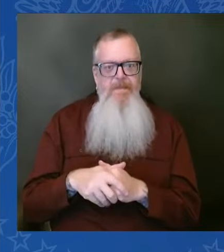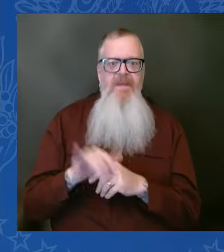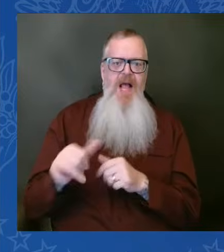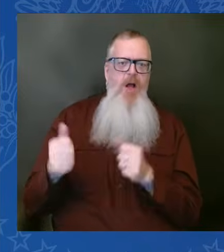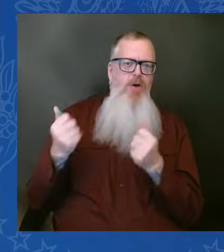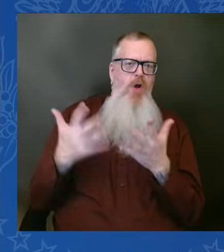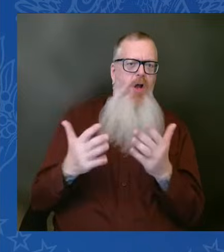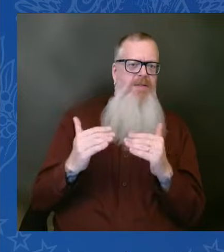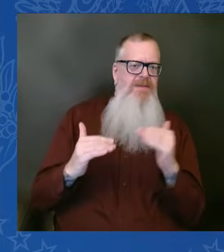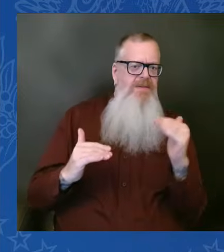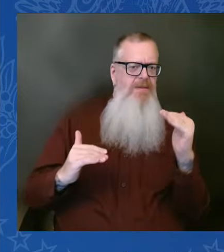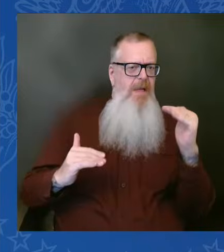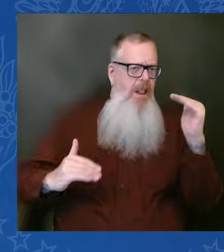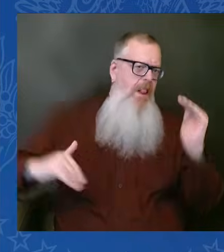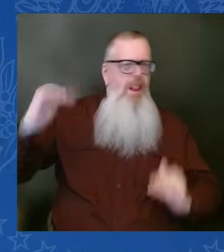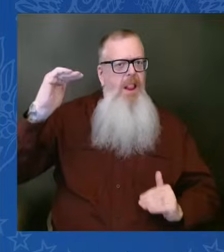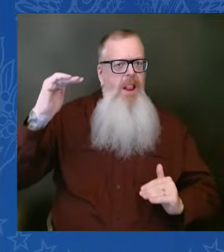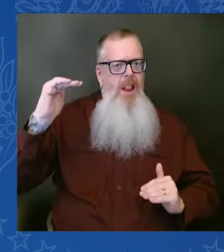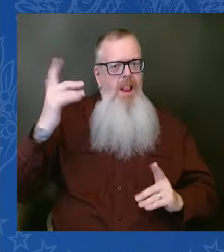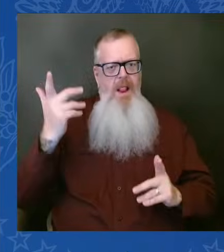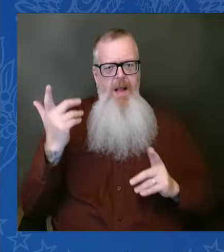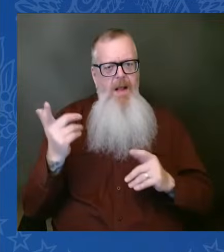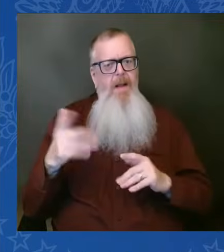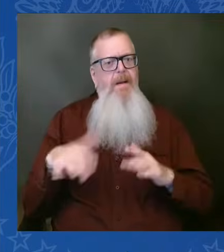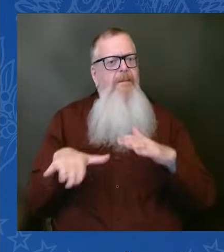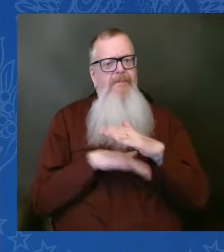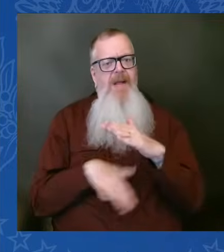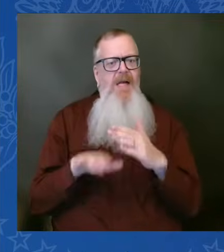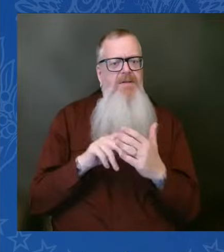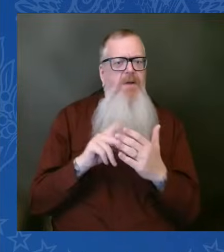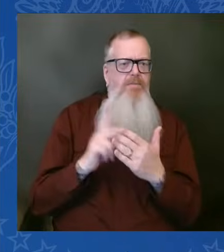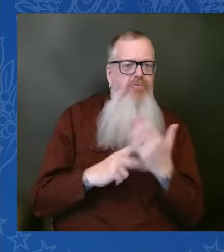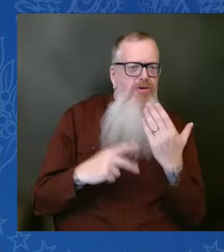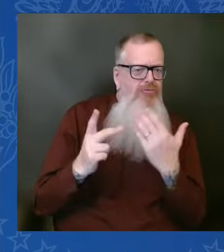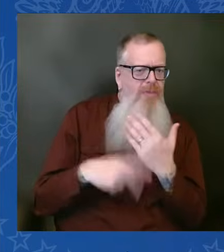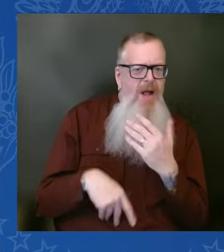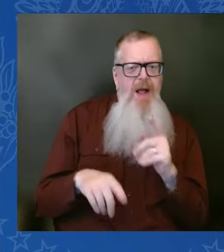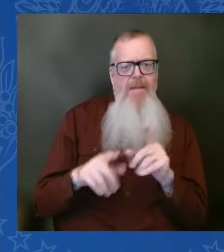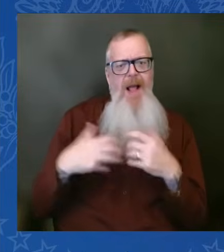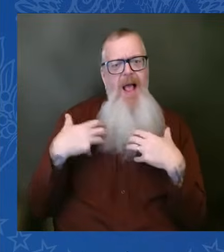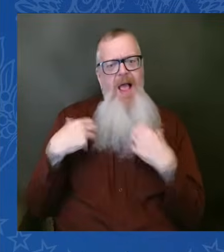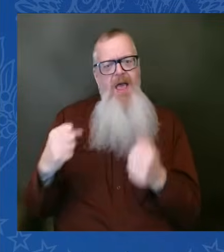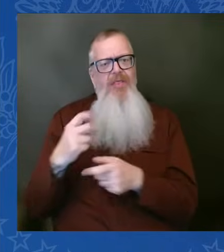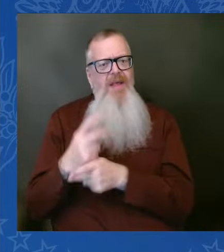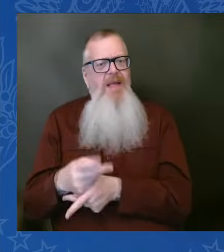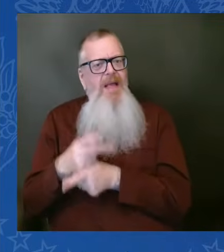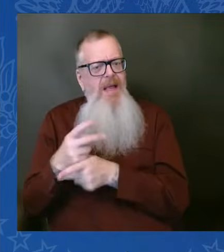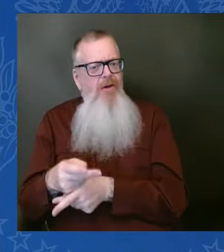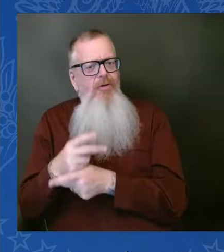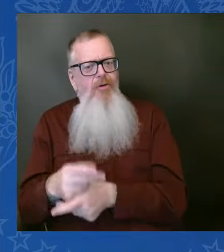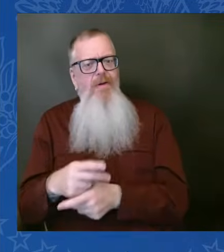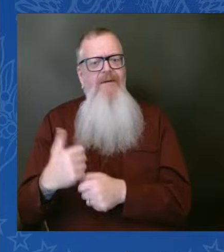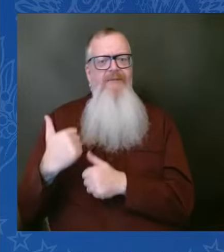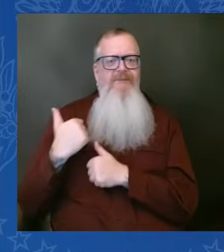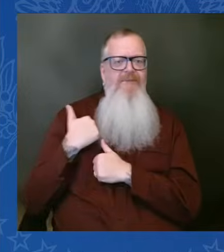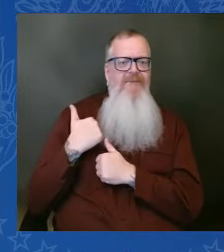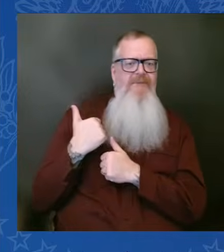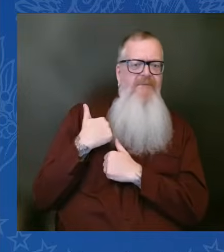from health care, education, veterans benefits. On top of that, he seems determined to impose steep, universal tariffs